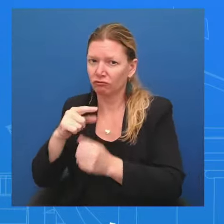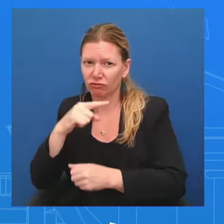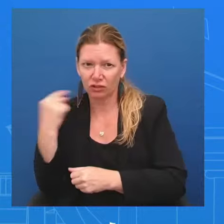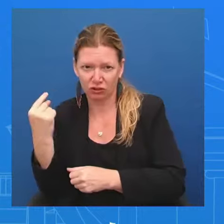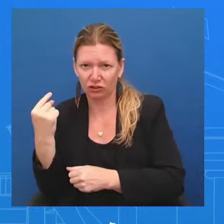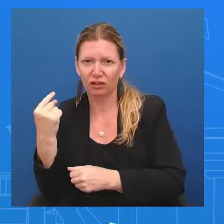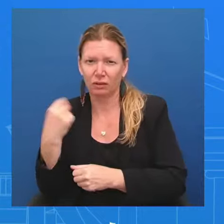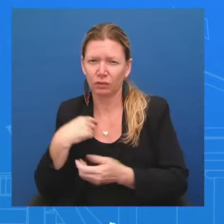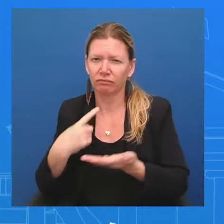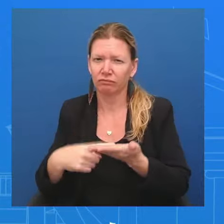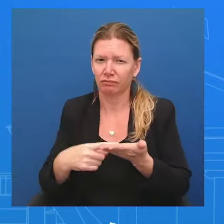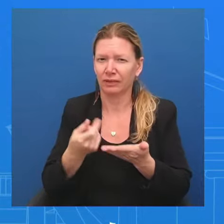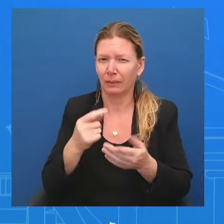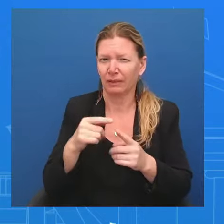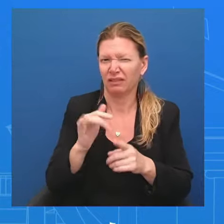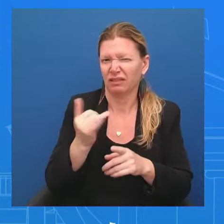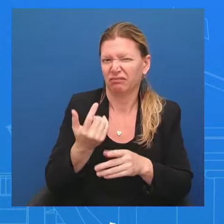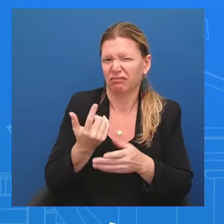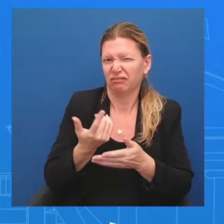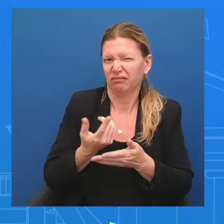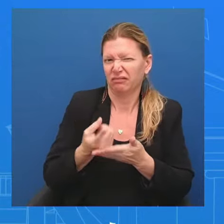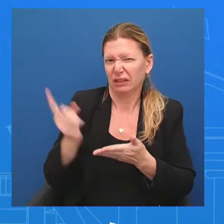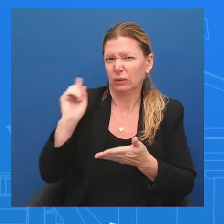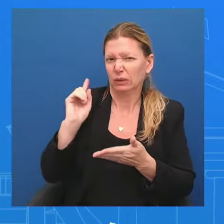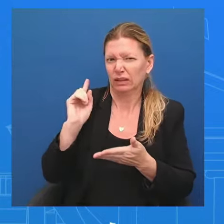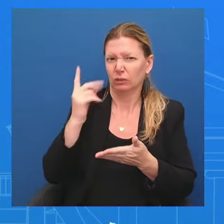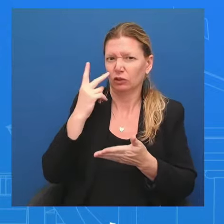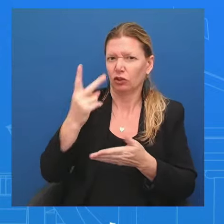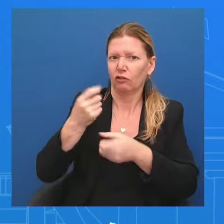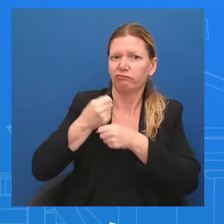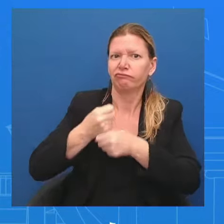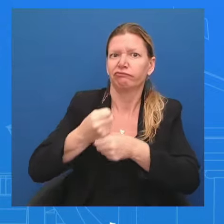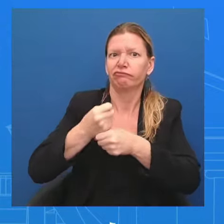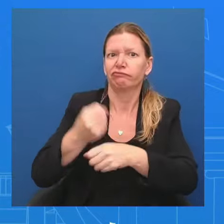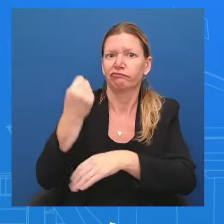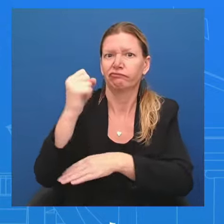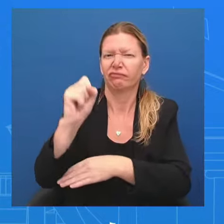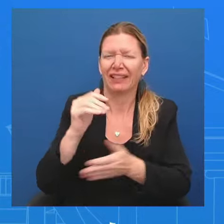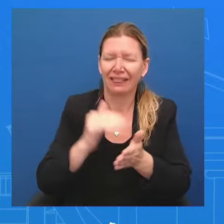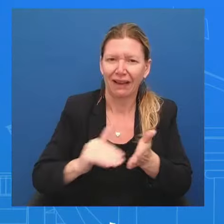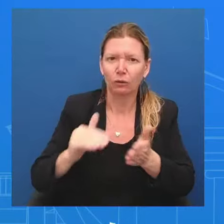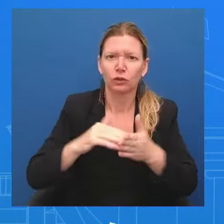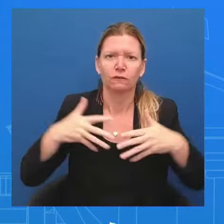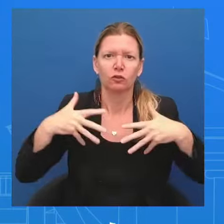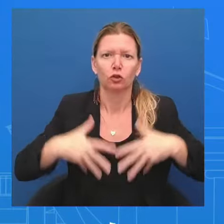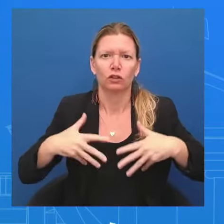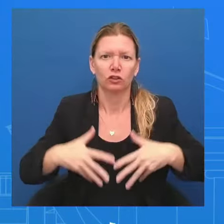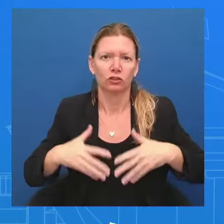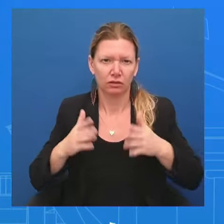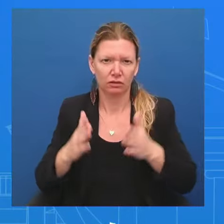override the Georgian president's veto of the anti-Democratic foreign agents bill.